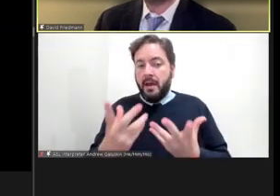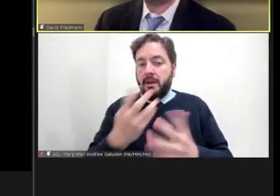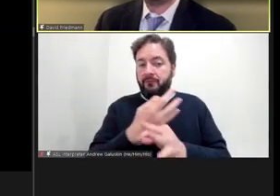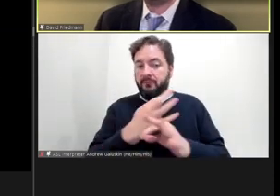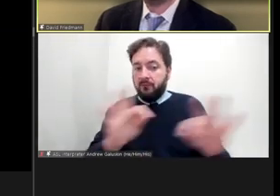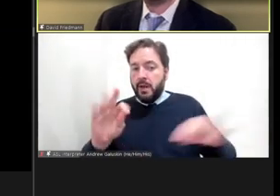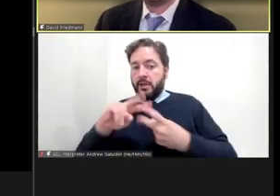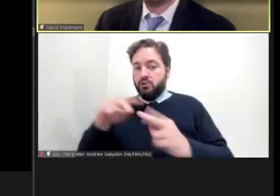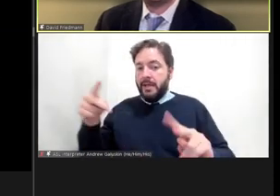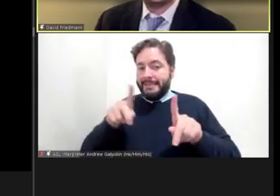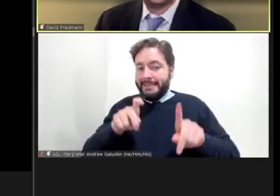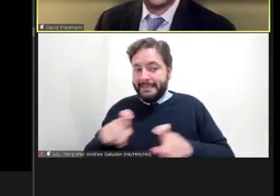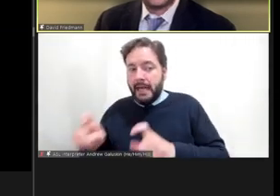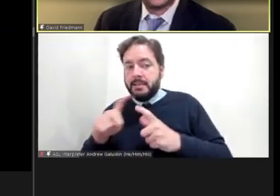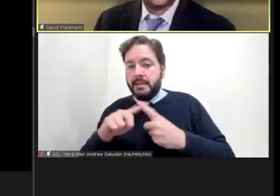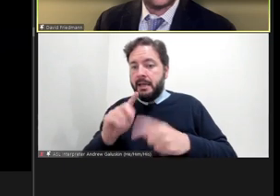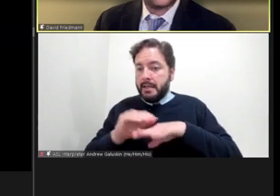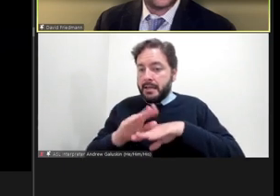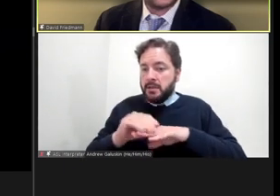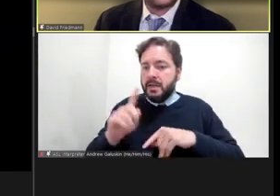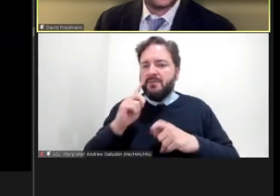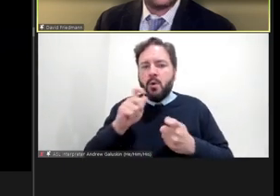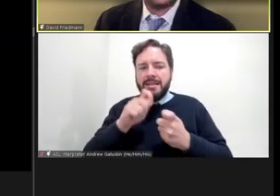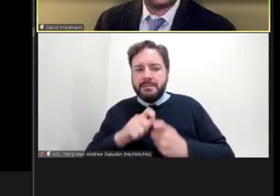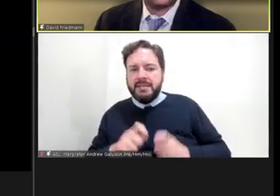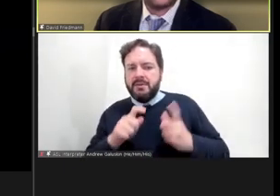For people that meet certain criteria. So I took this off their website. And I refer to